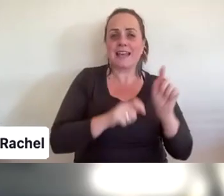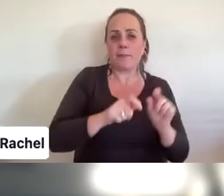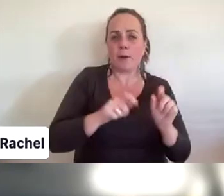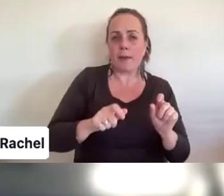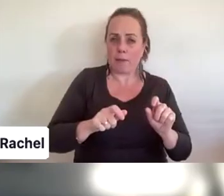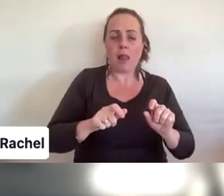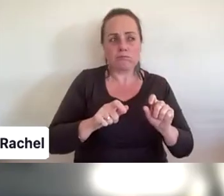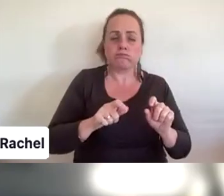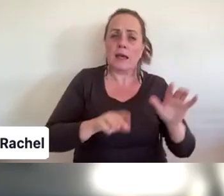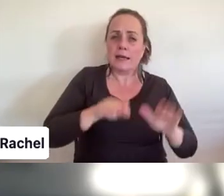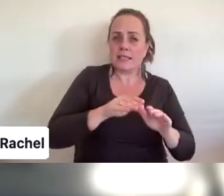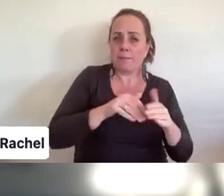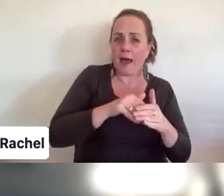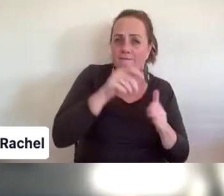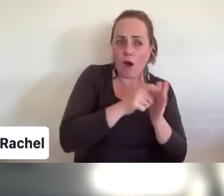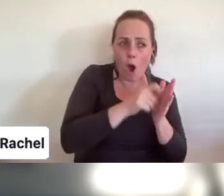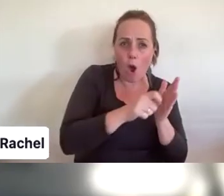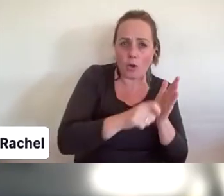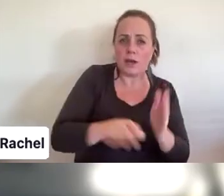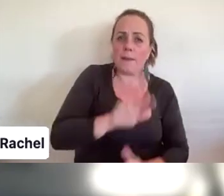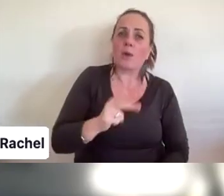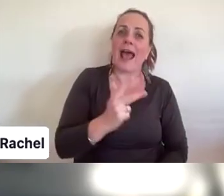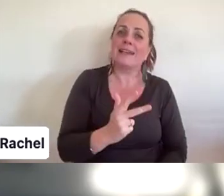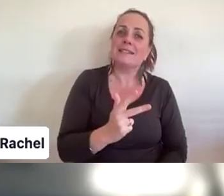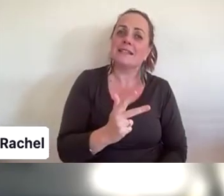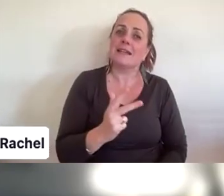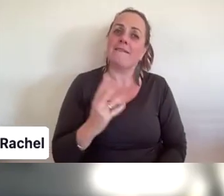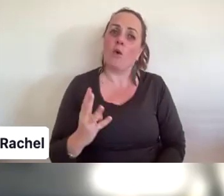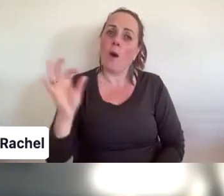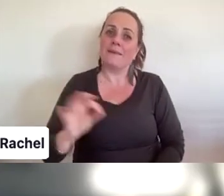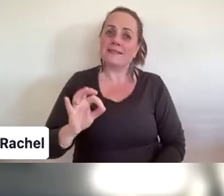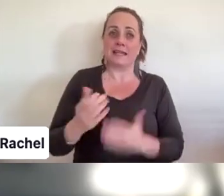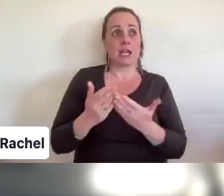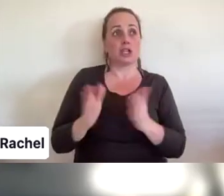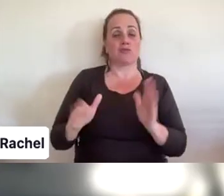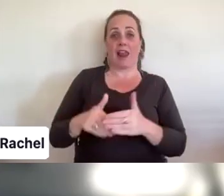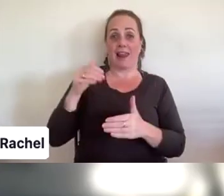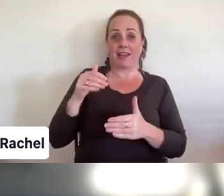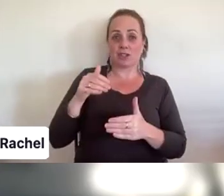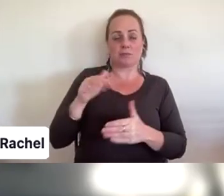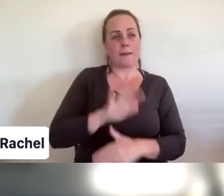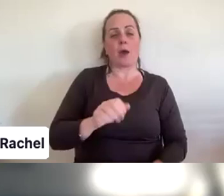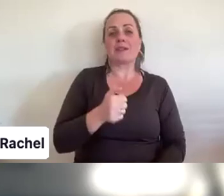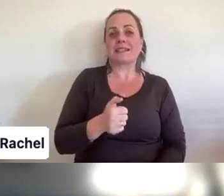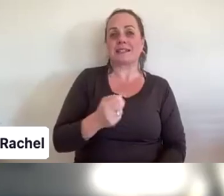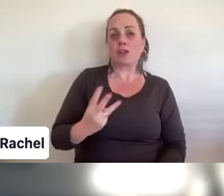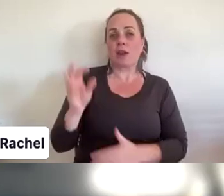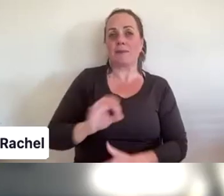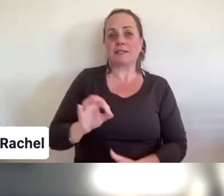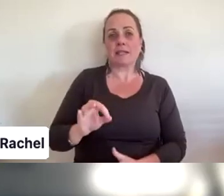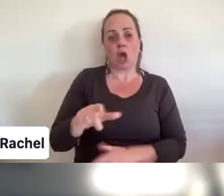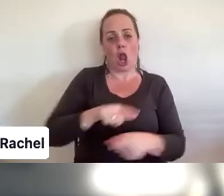to non disabled people, around 84% in general elections and around 63% in local body elections.